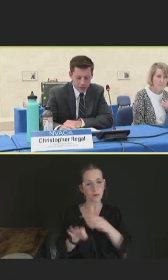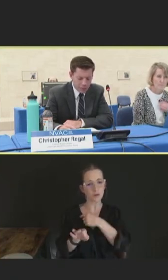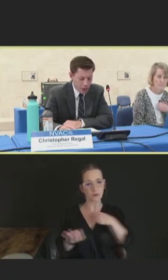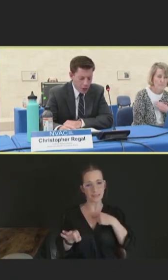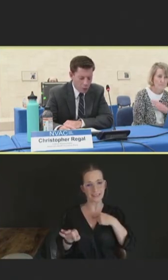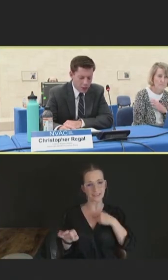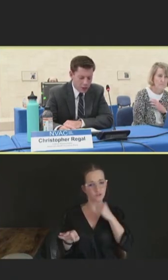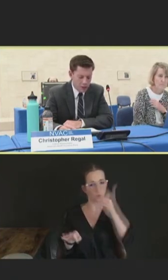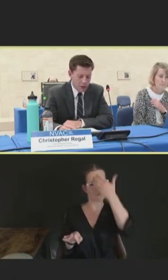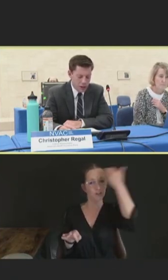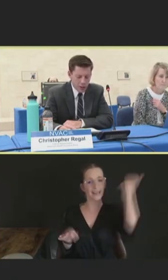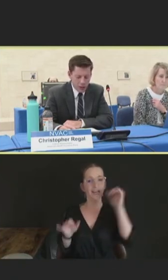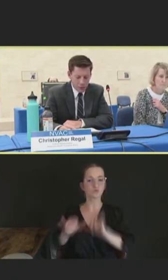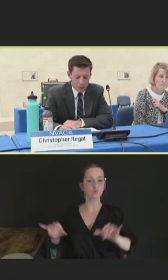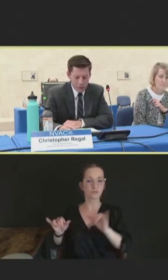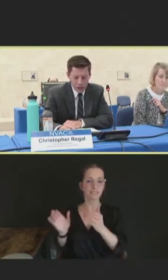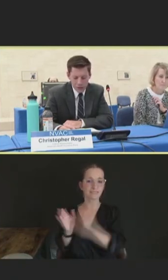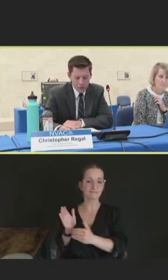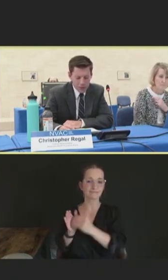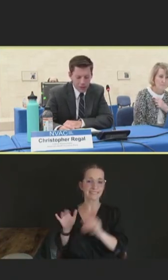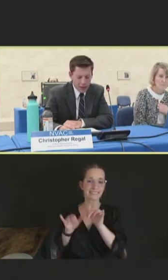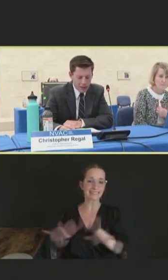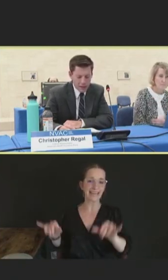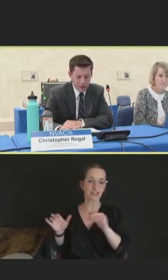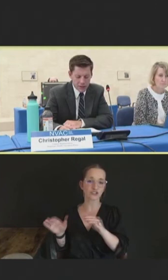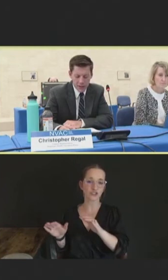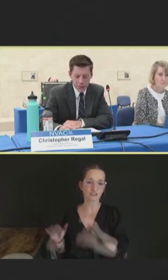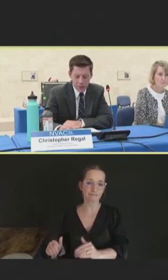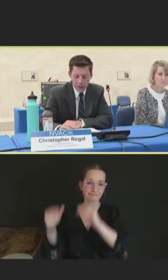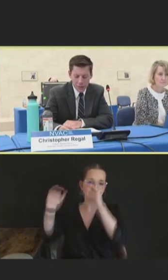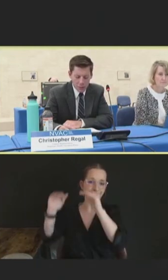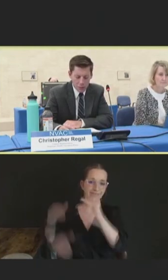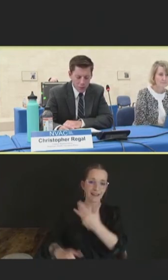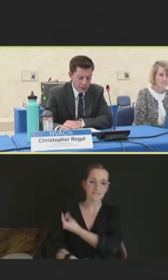We continue to collaborate with providers to make vaccine successful in equitable ways